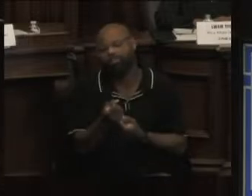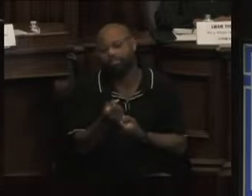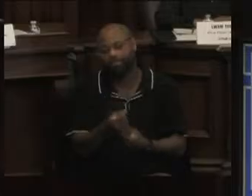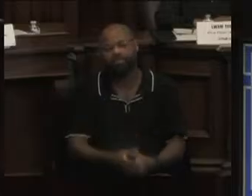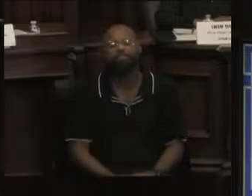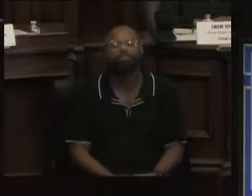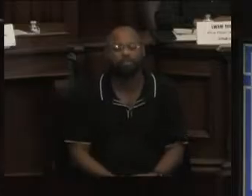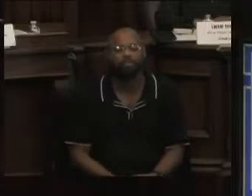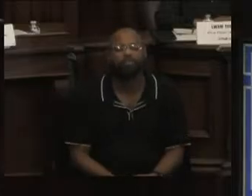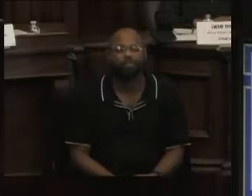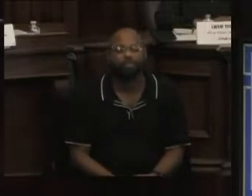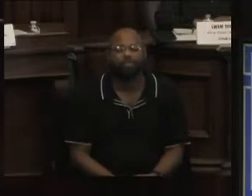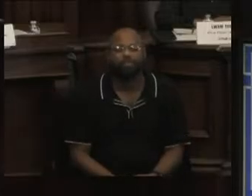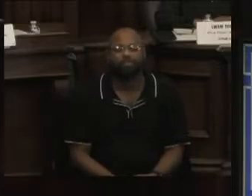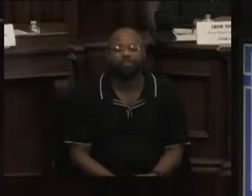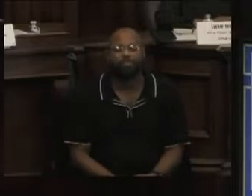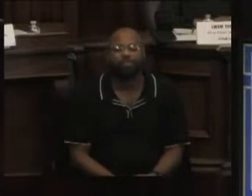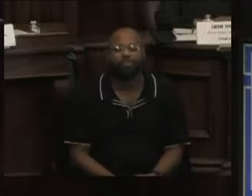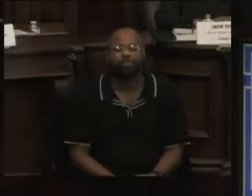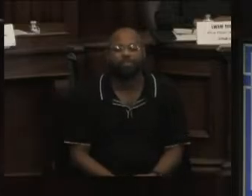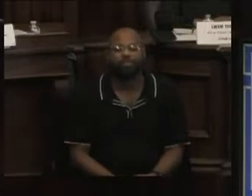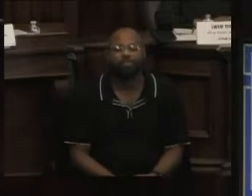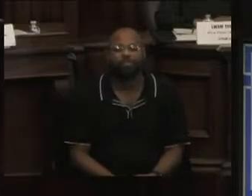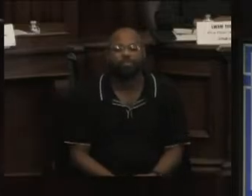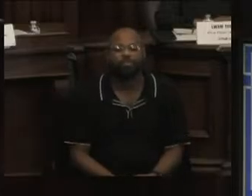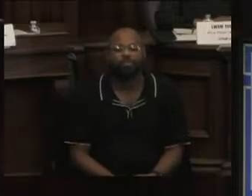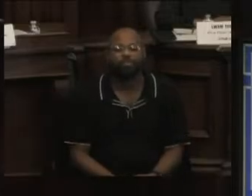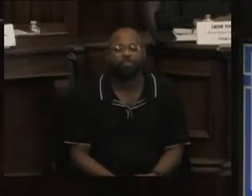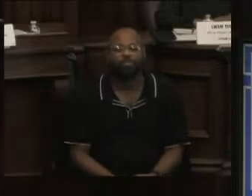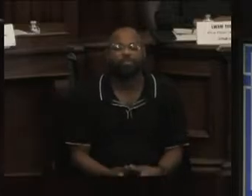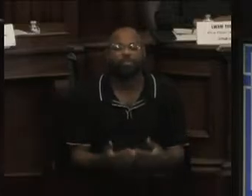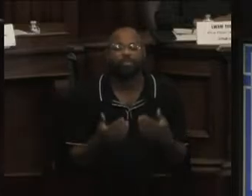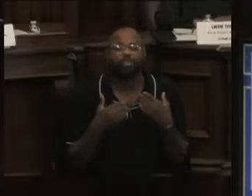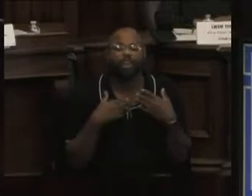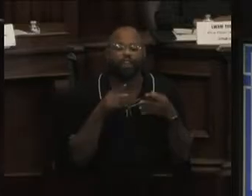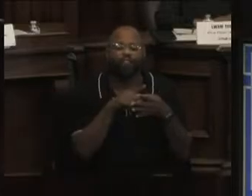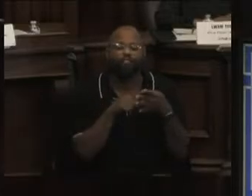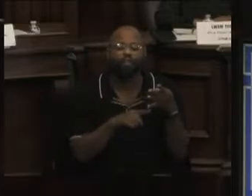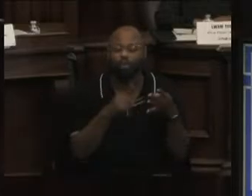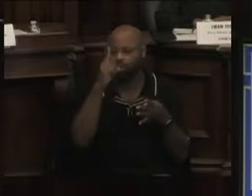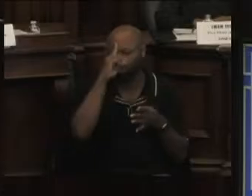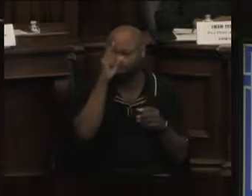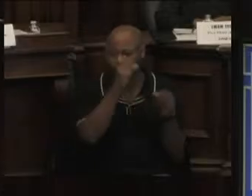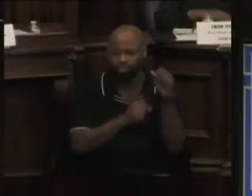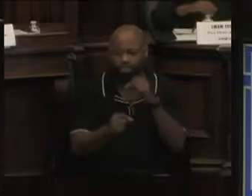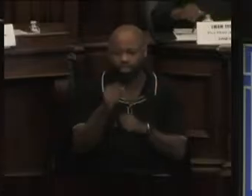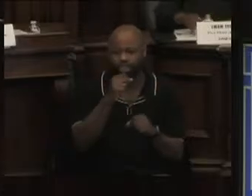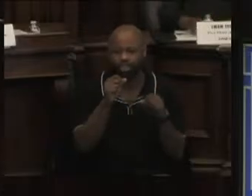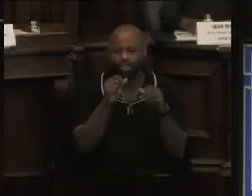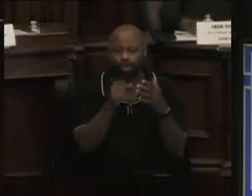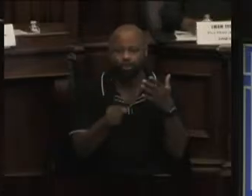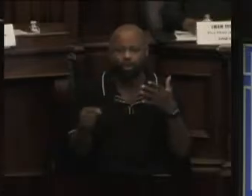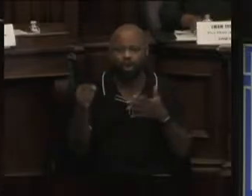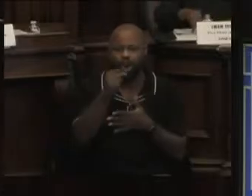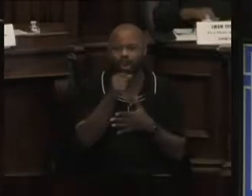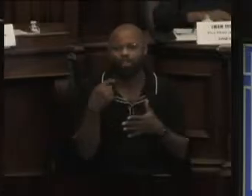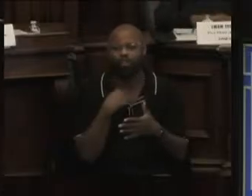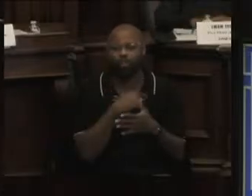policy evaluation, and